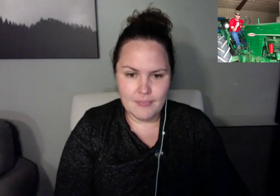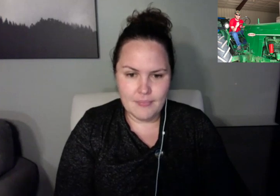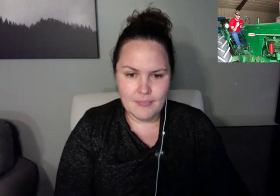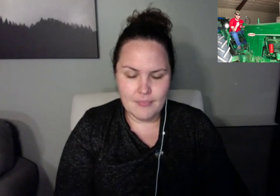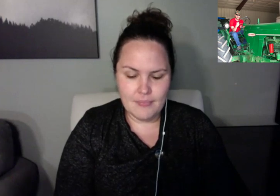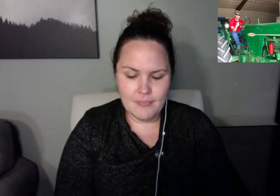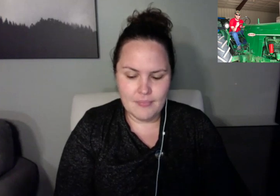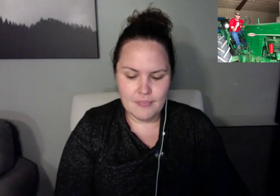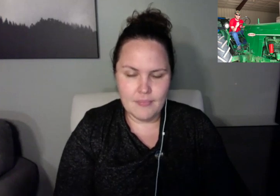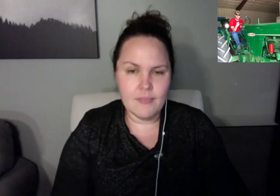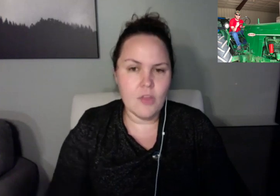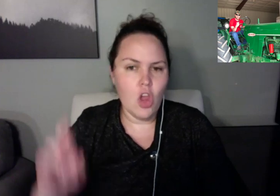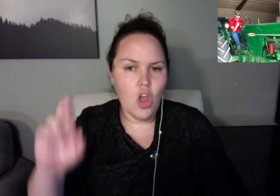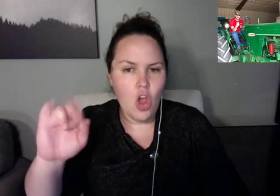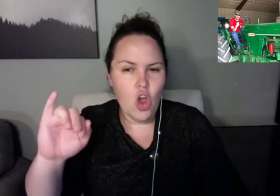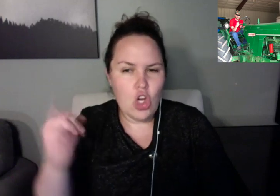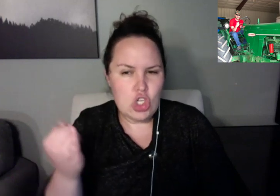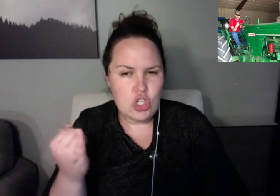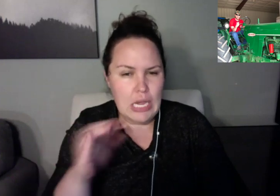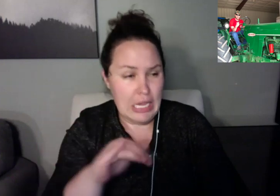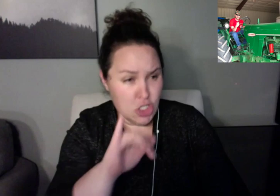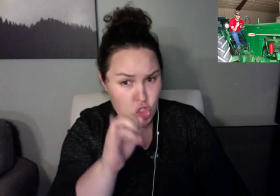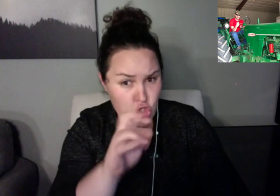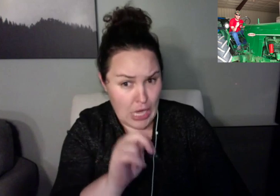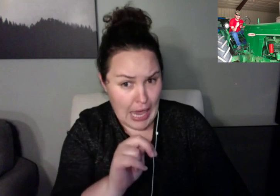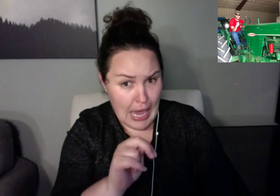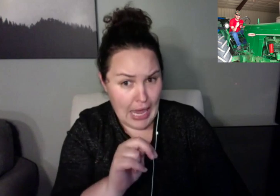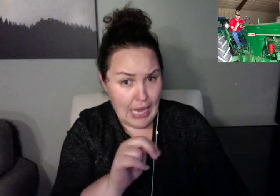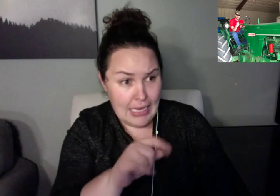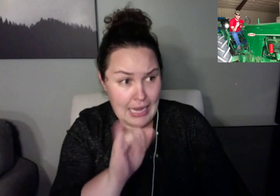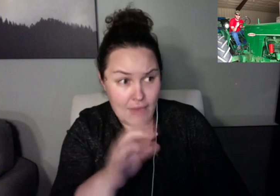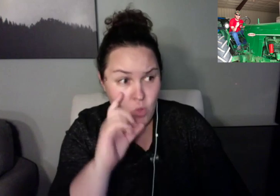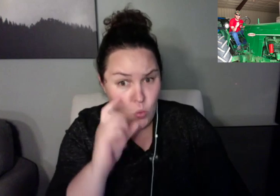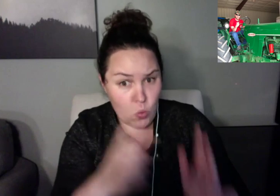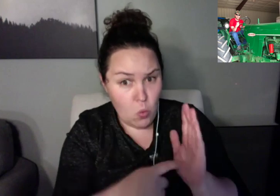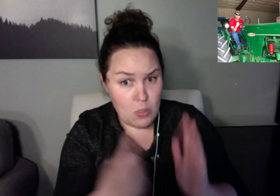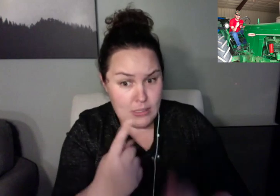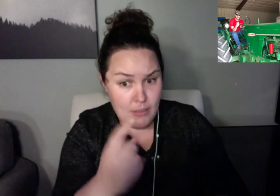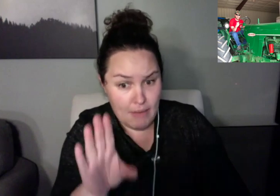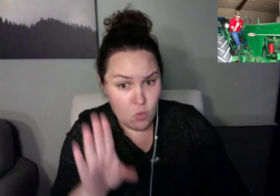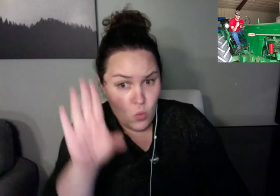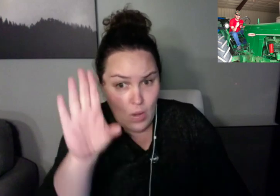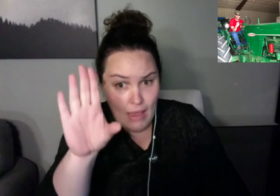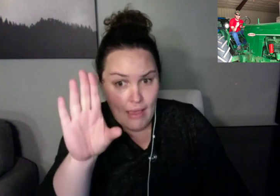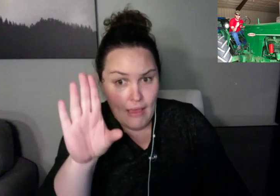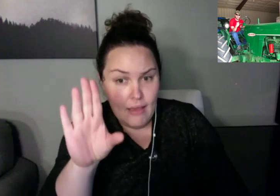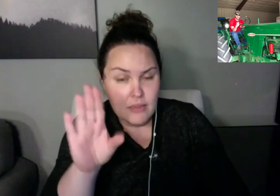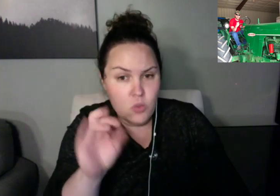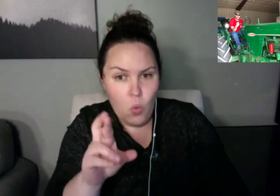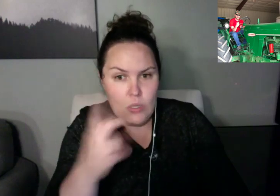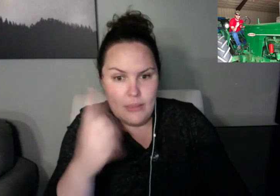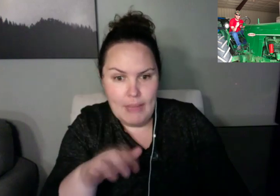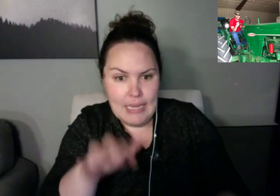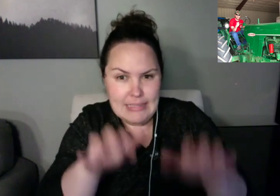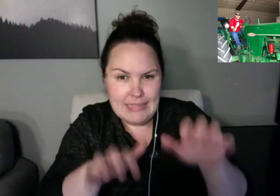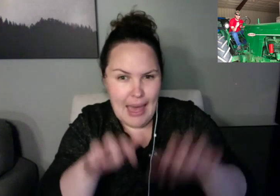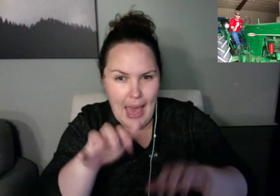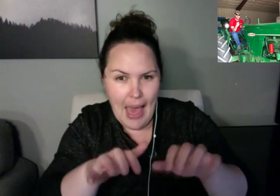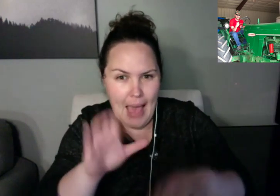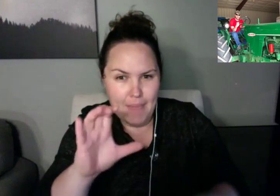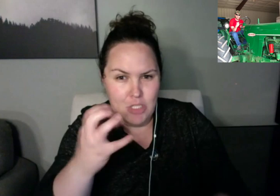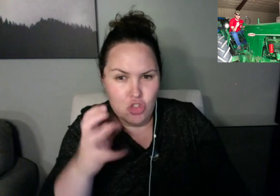And I'll let Jen call on anybody who has their hand raised or anybody who's typing anything into the chat feature.